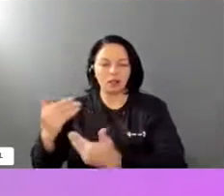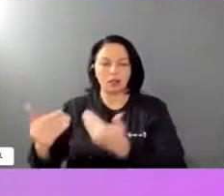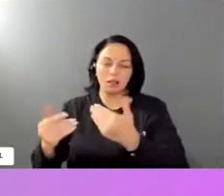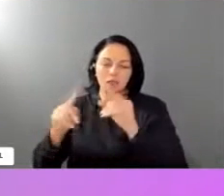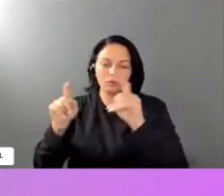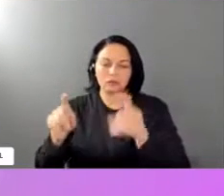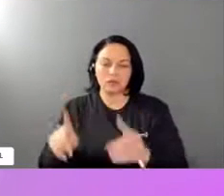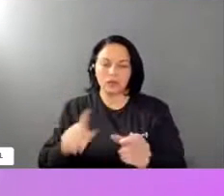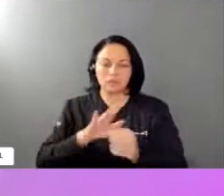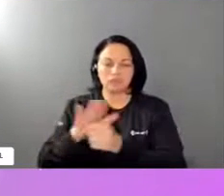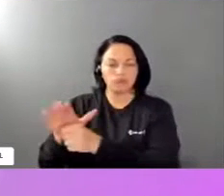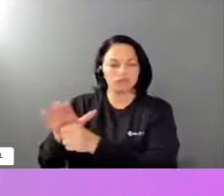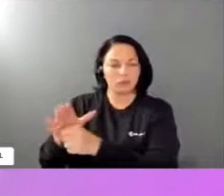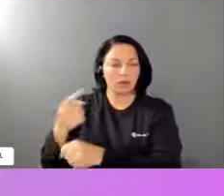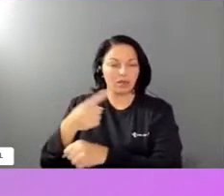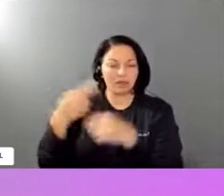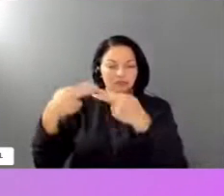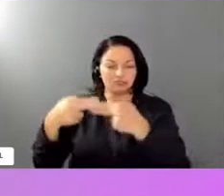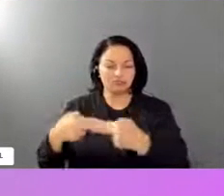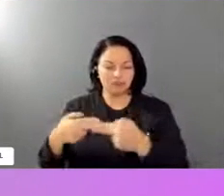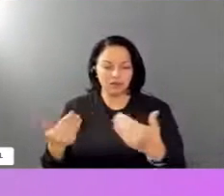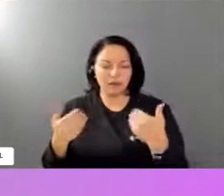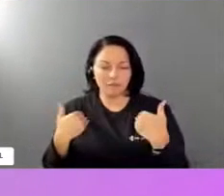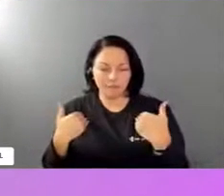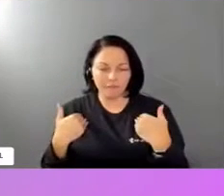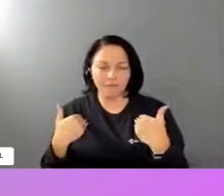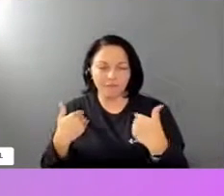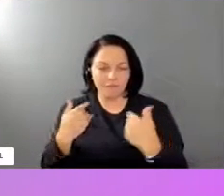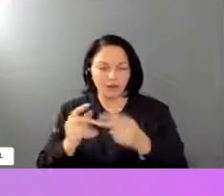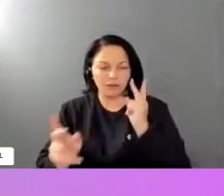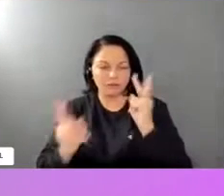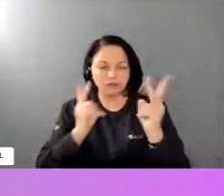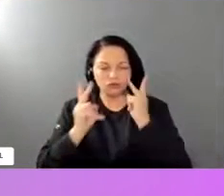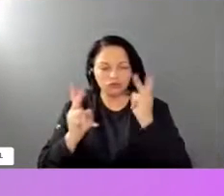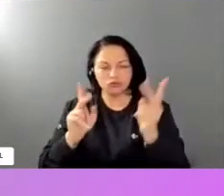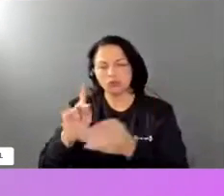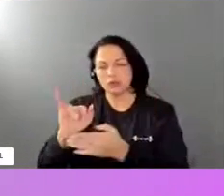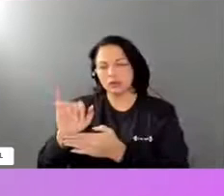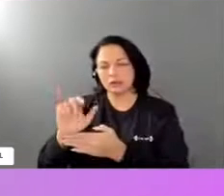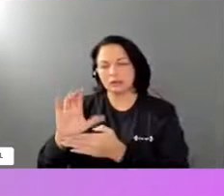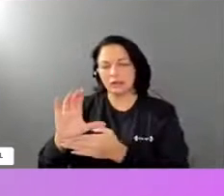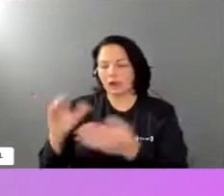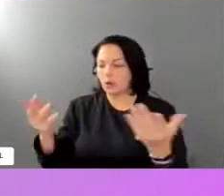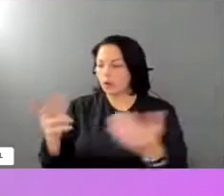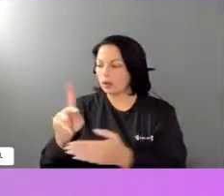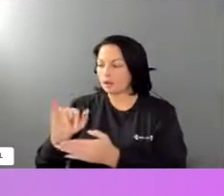service for two urls. For when we see that we're going to give it two point for X